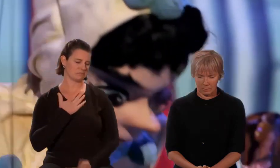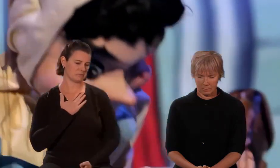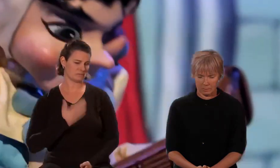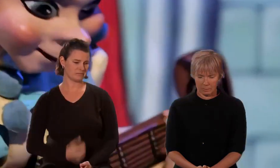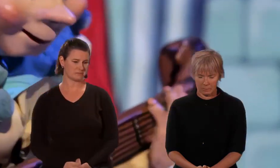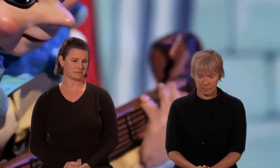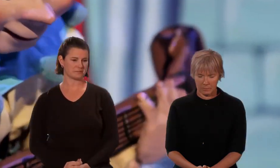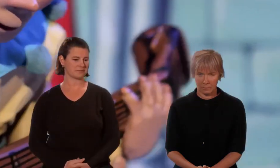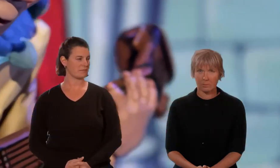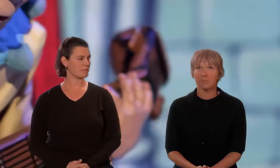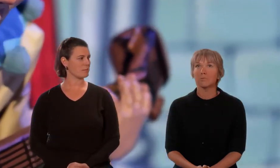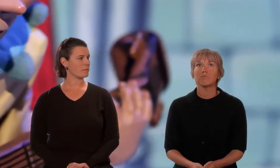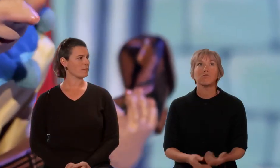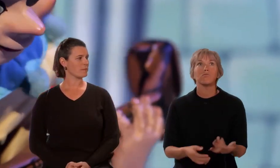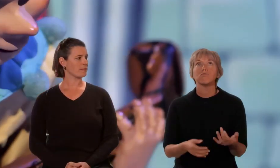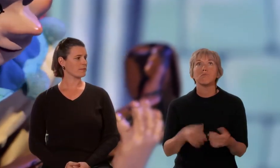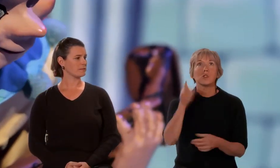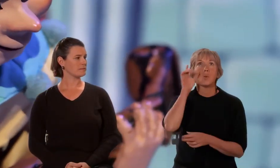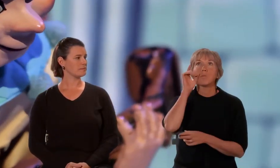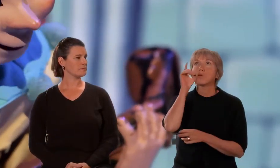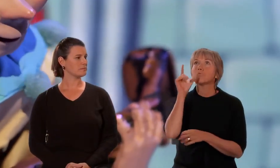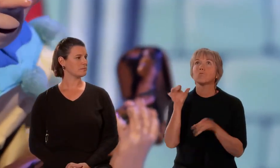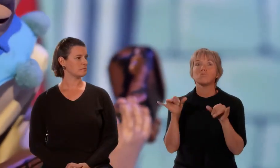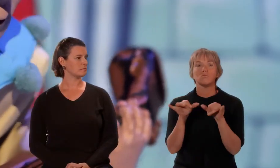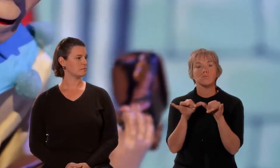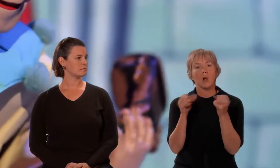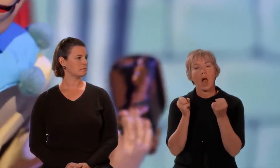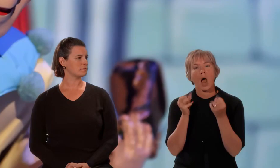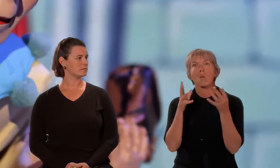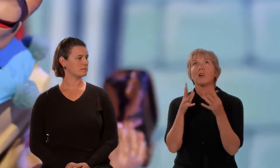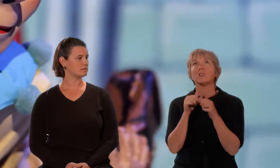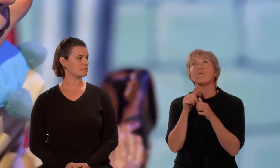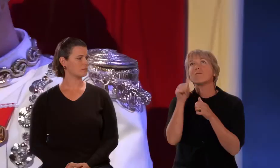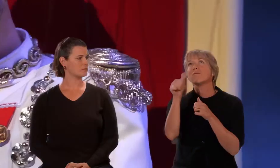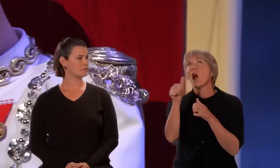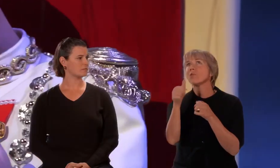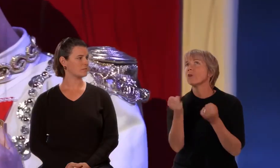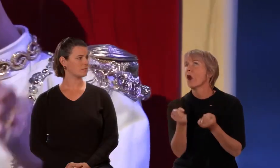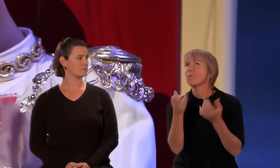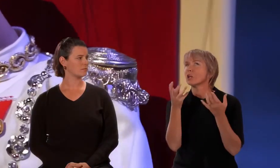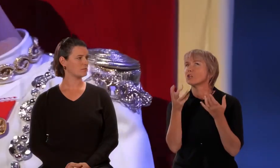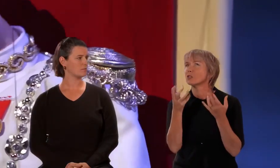[jester] How big do they say the moon is? And how far away? [King] The Lord High Chamberlain says